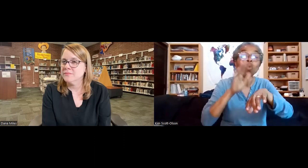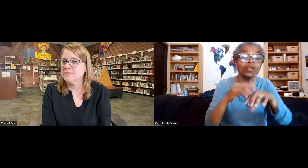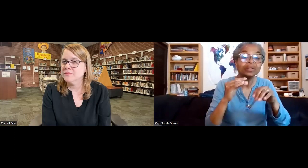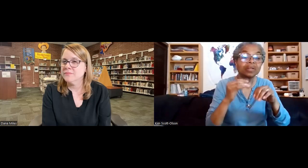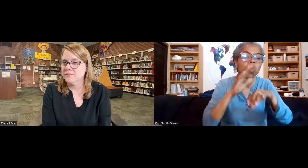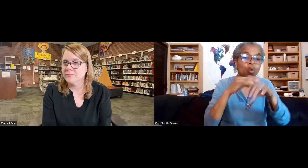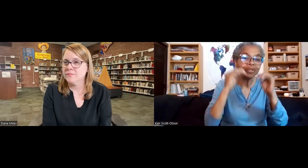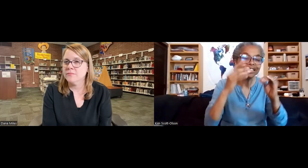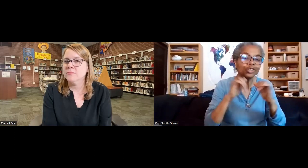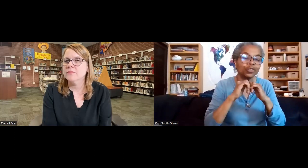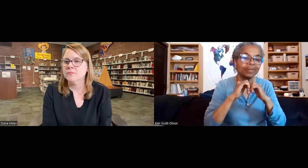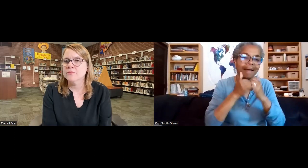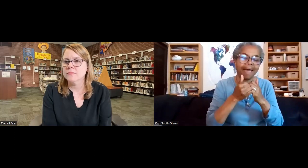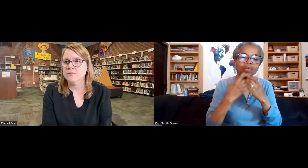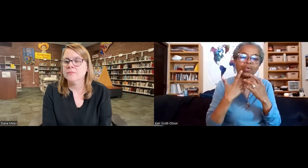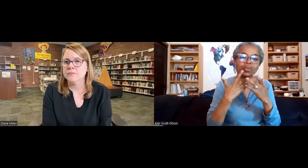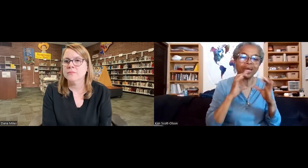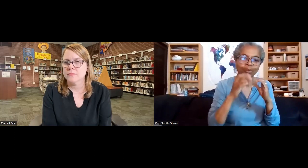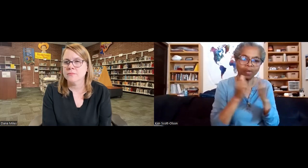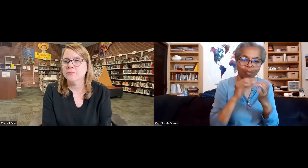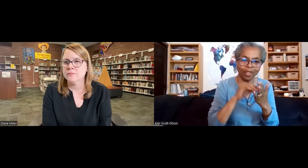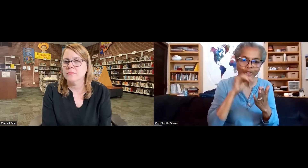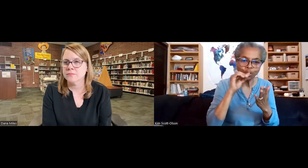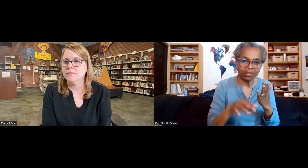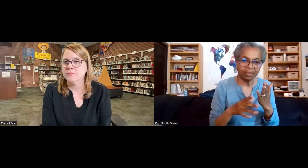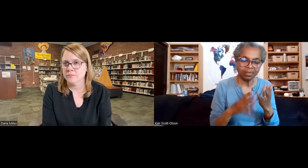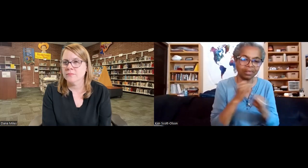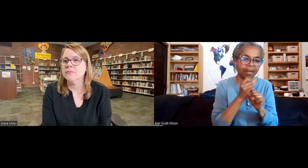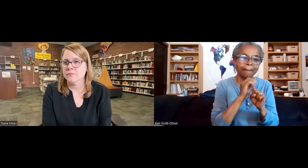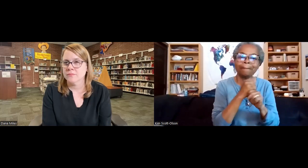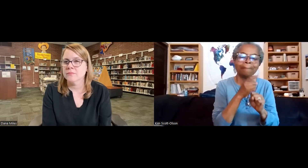It’s good to give a heads up to teachers on the best way to communicate with the students.